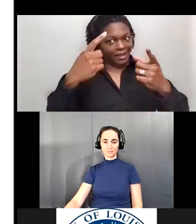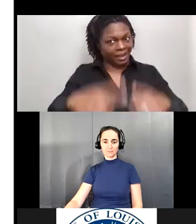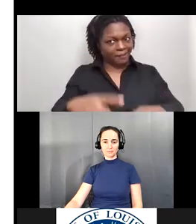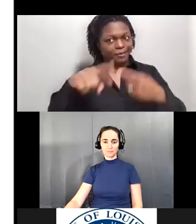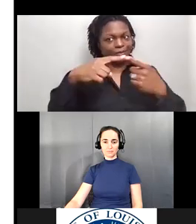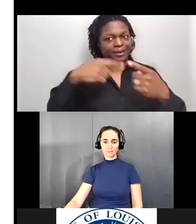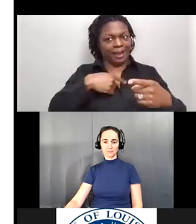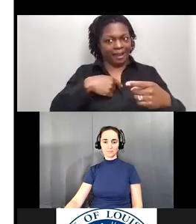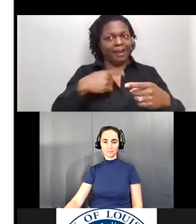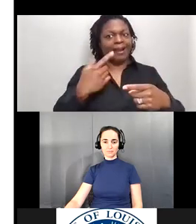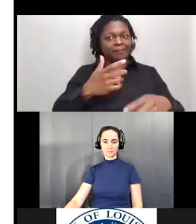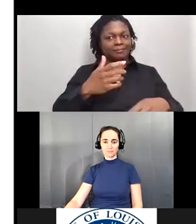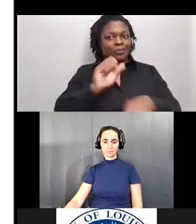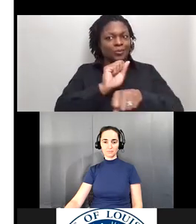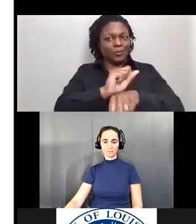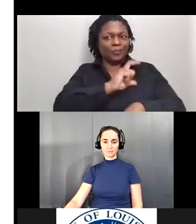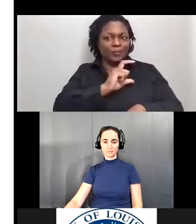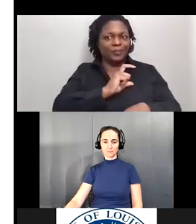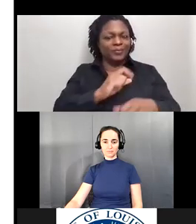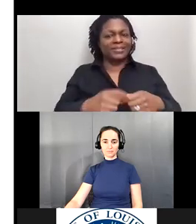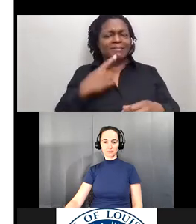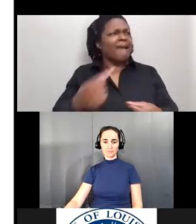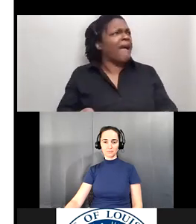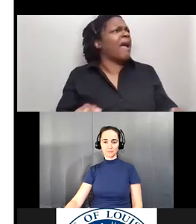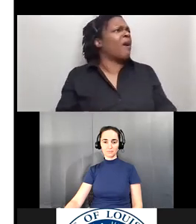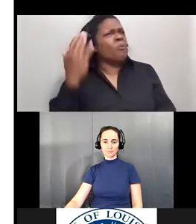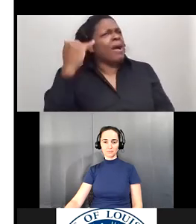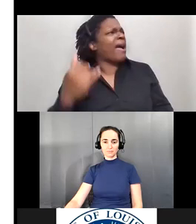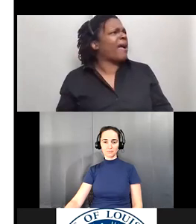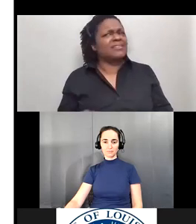me, you know, why are there so many police officer around just one car one vehicle